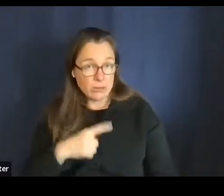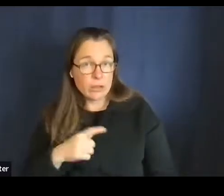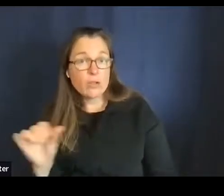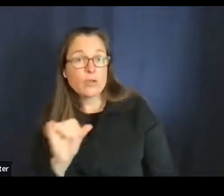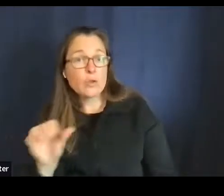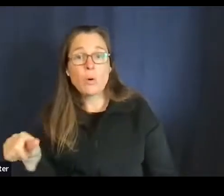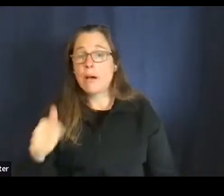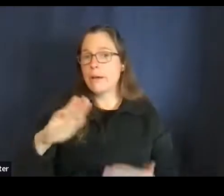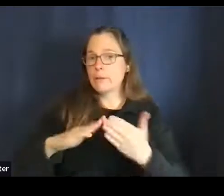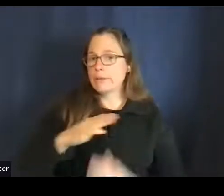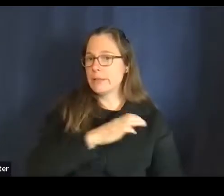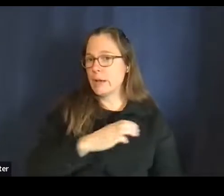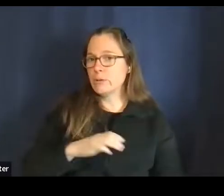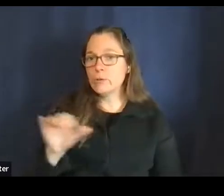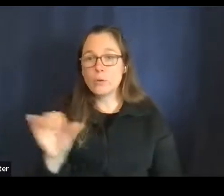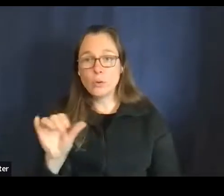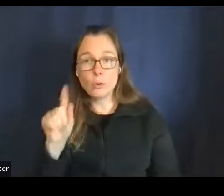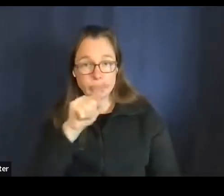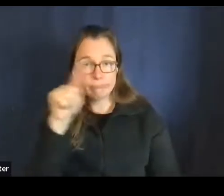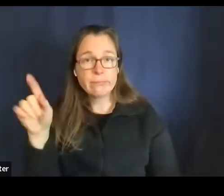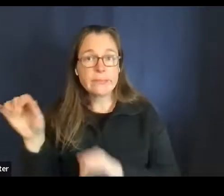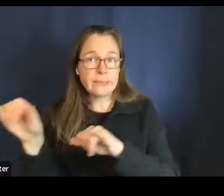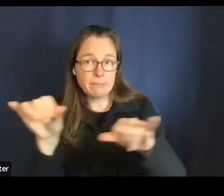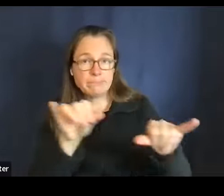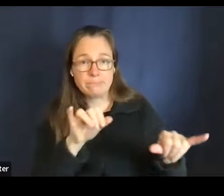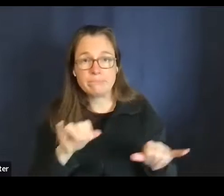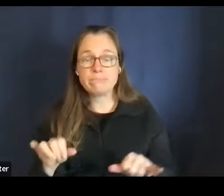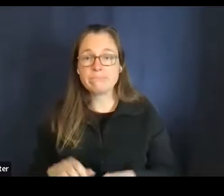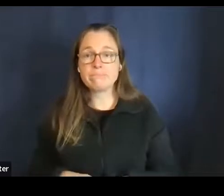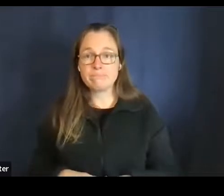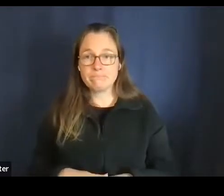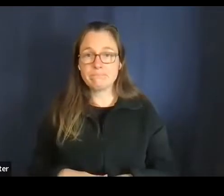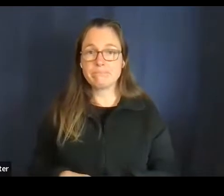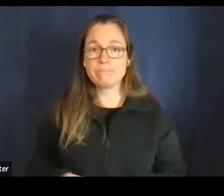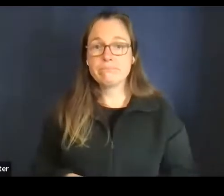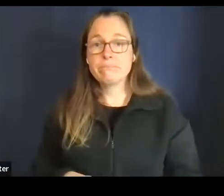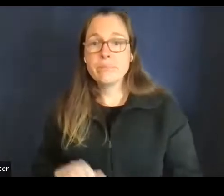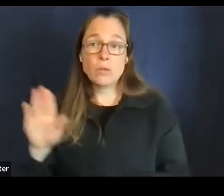And so while your your supposition is a possibility,